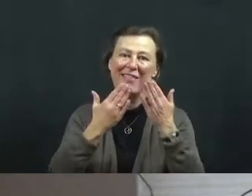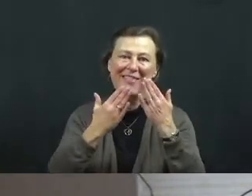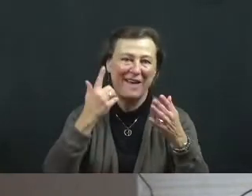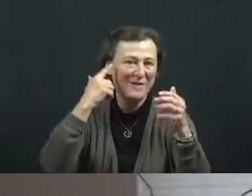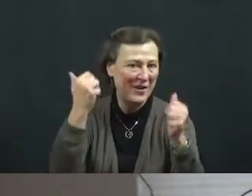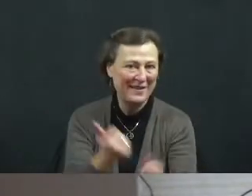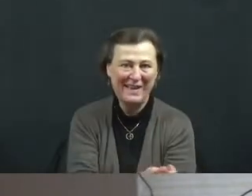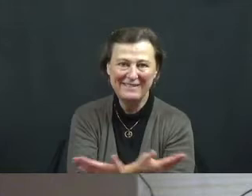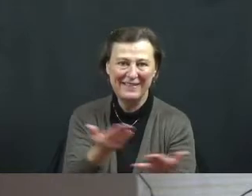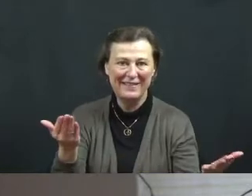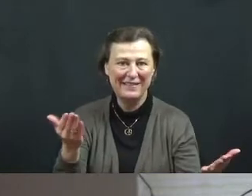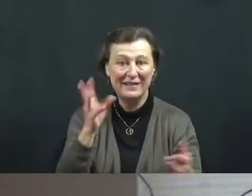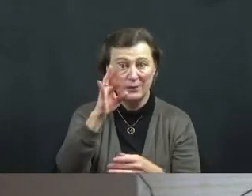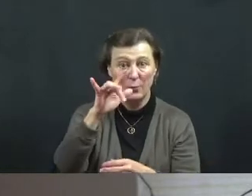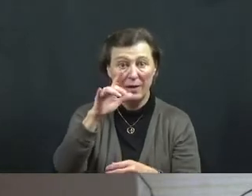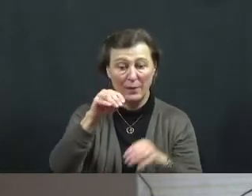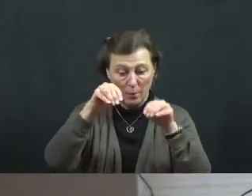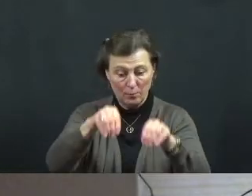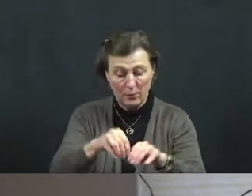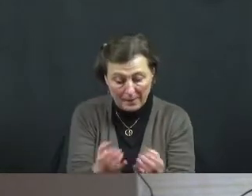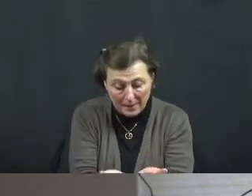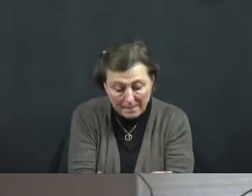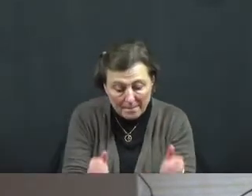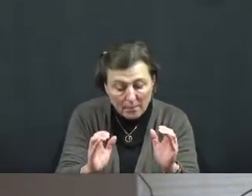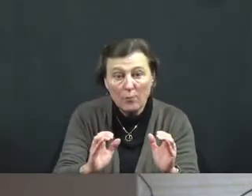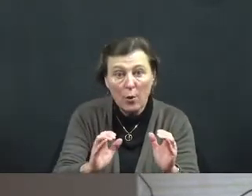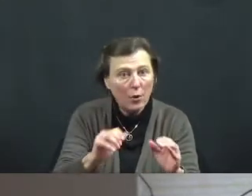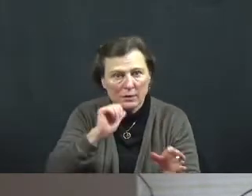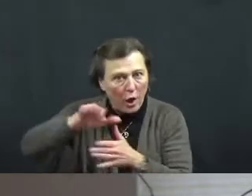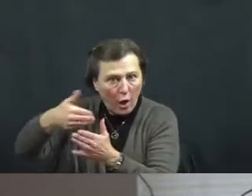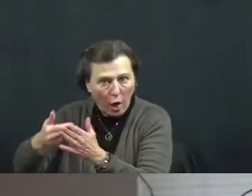Willow put some in a bowl for grinding into flour, but not all.